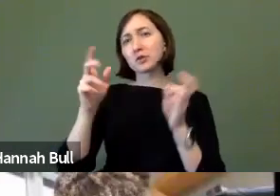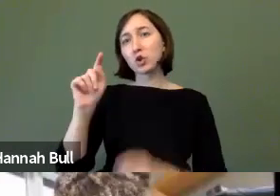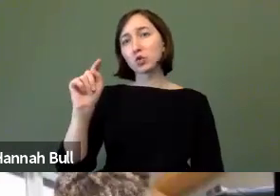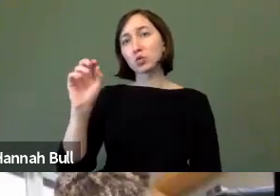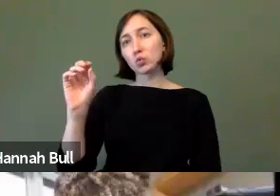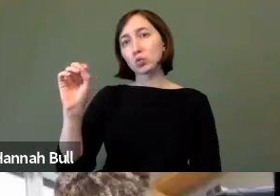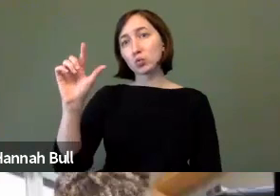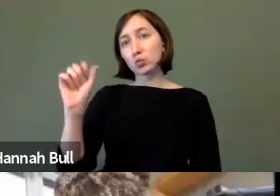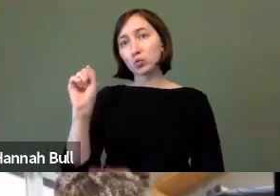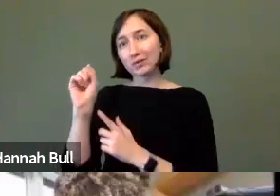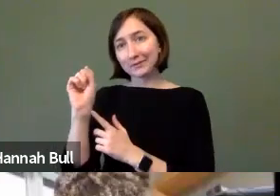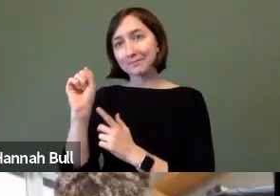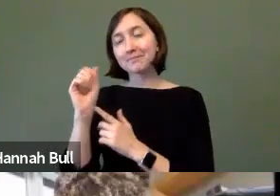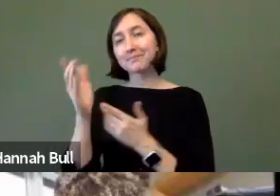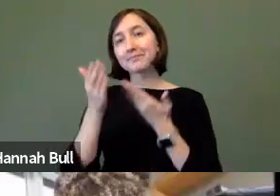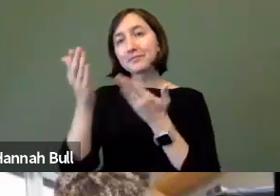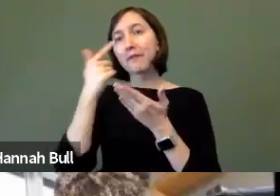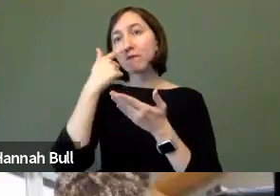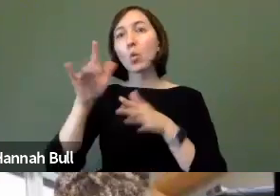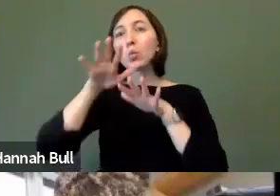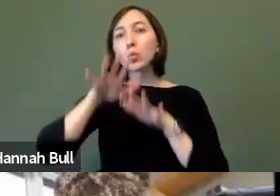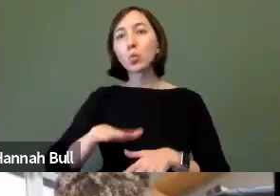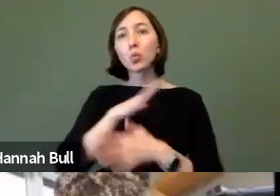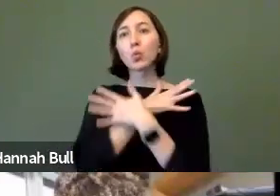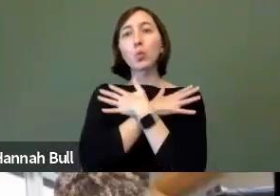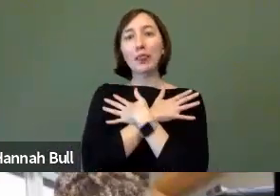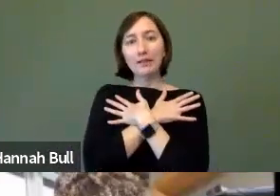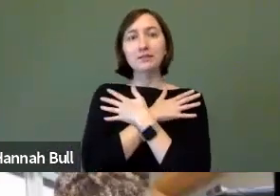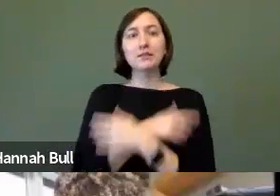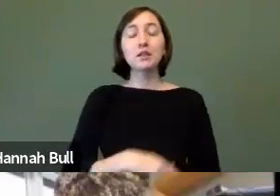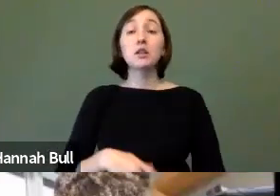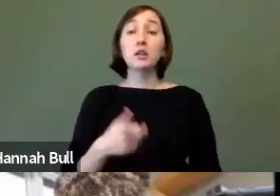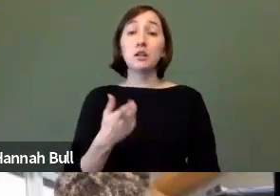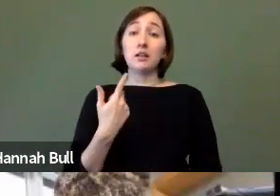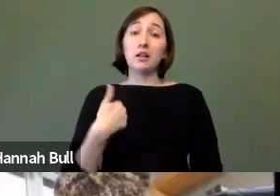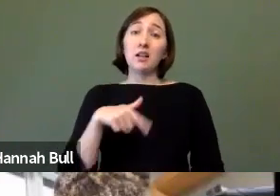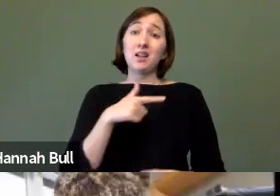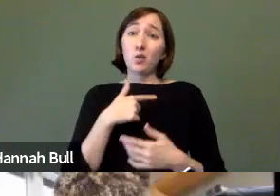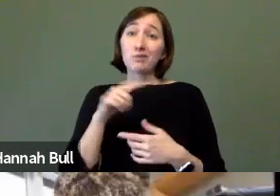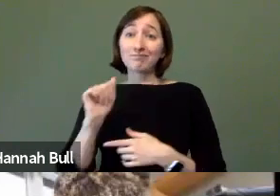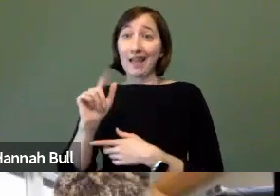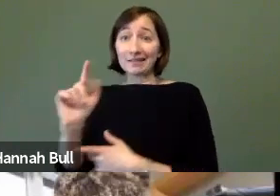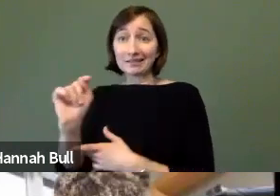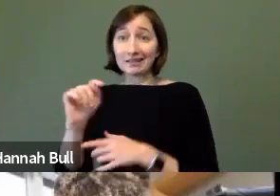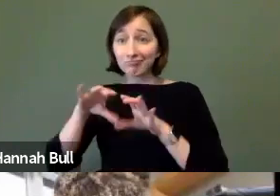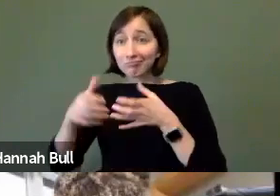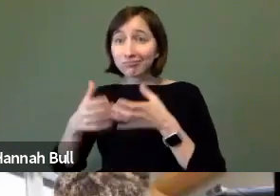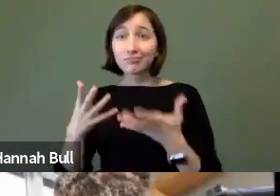we want to share some of the wonderful technologies and things that are out there to help